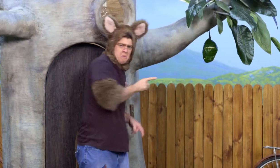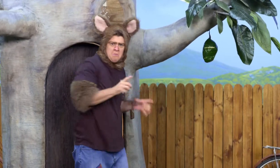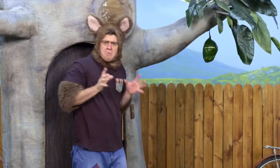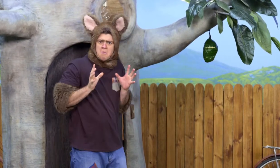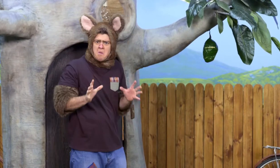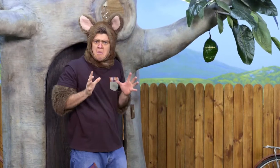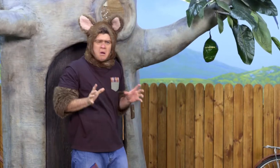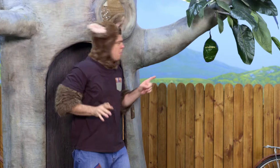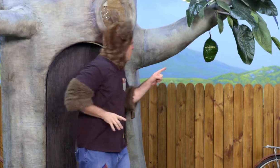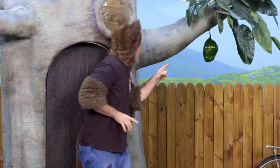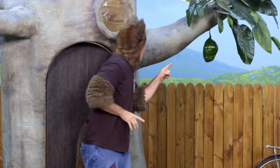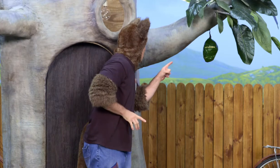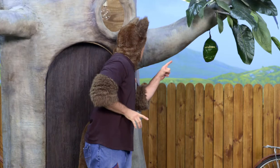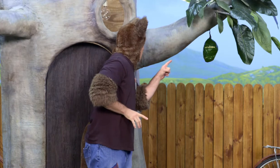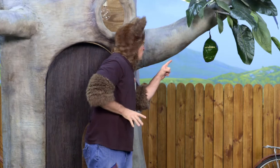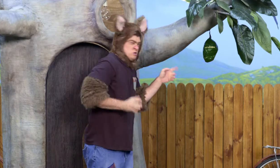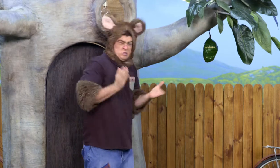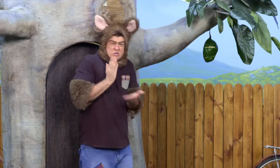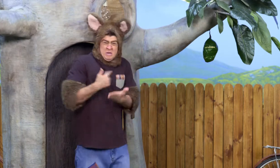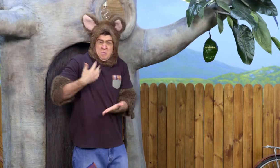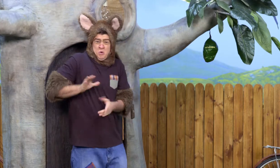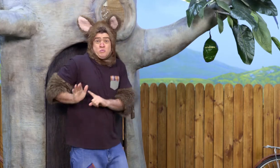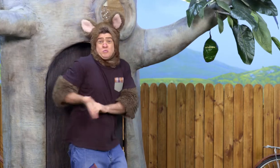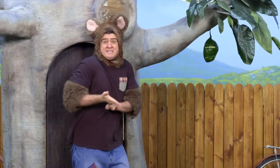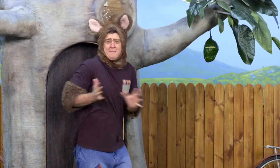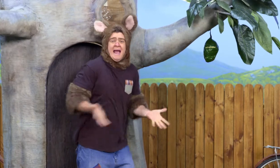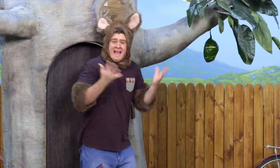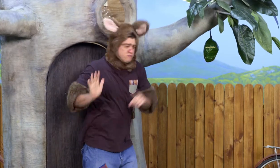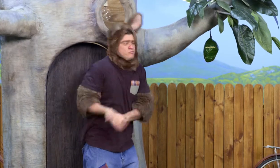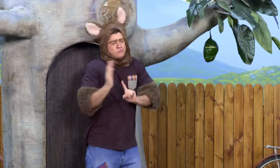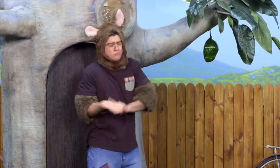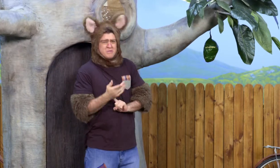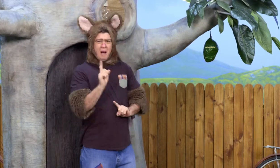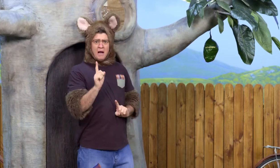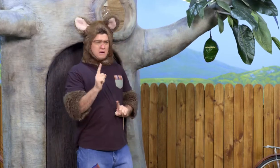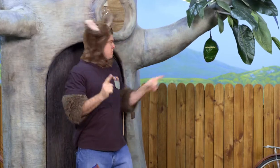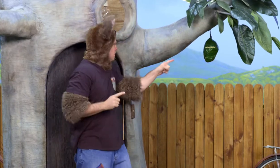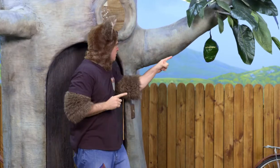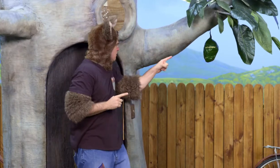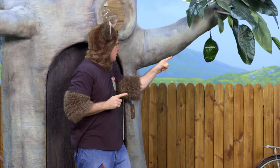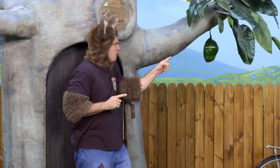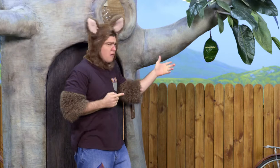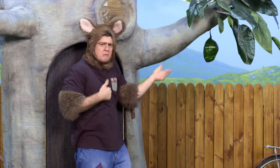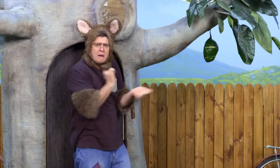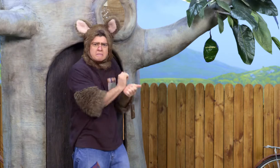It looks very strange. I was going to play some cricket, but I can't. This is in the way.